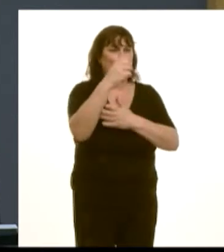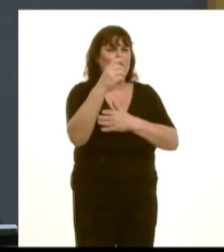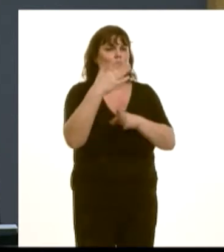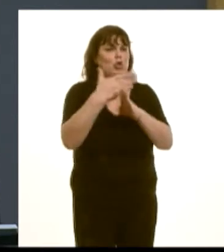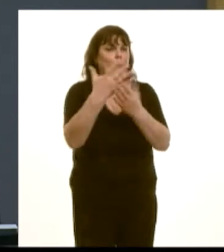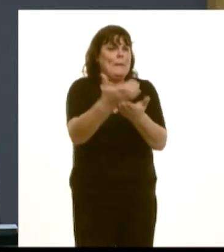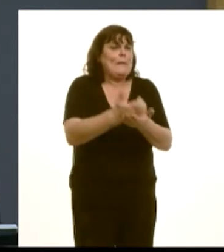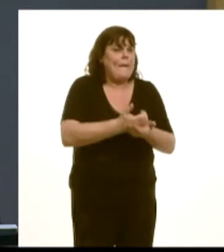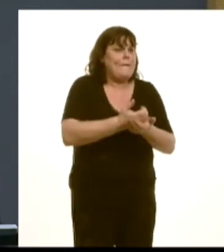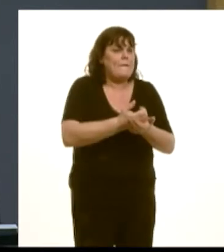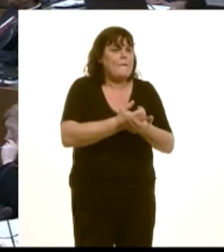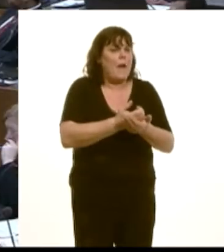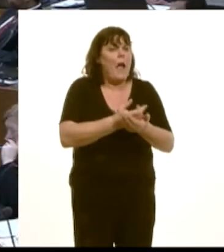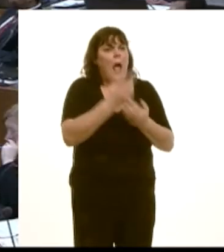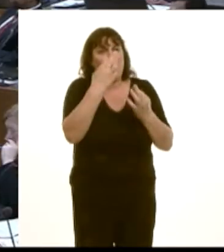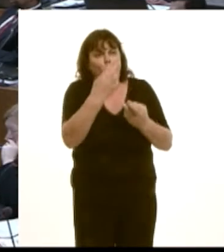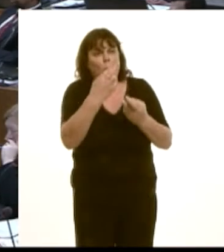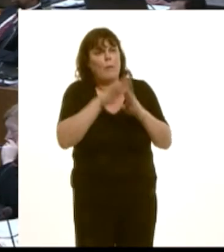be future jobs? Carwyn Jones: Yes, and I declare an interest